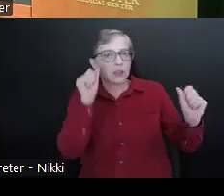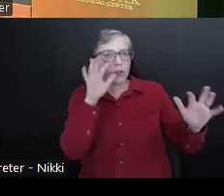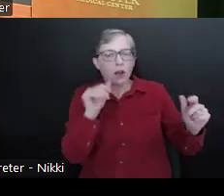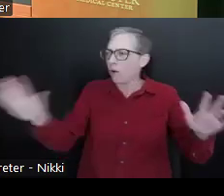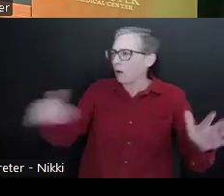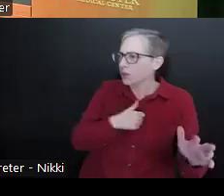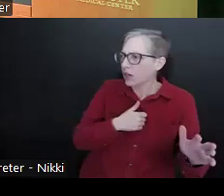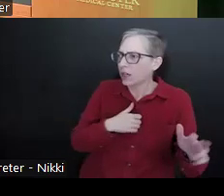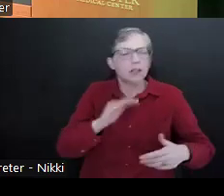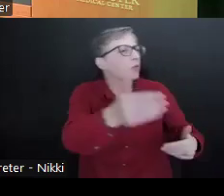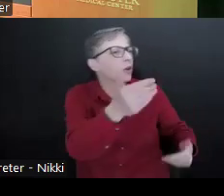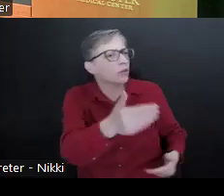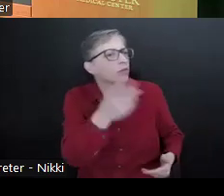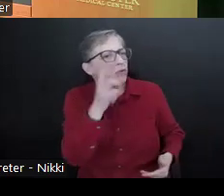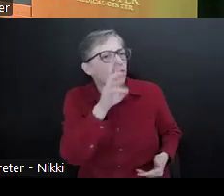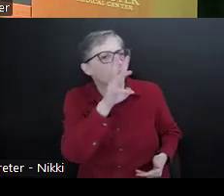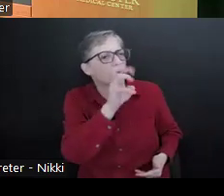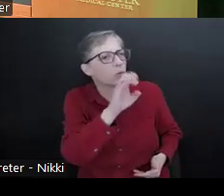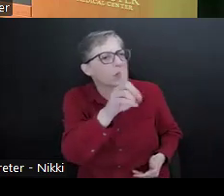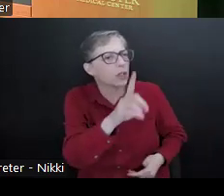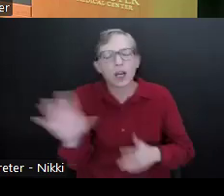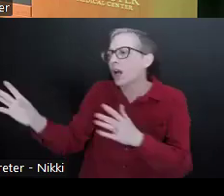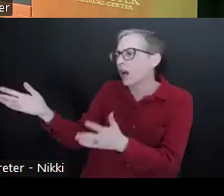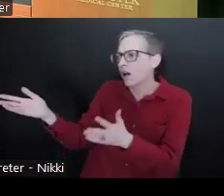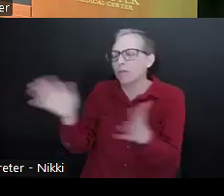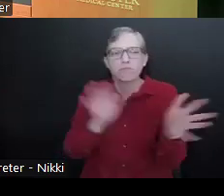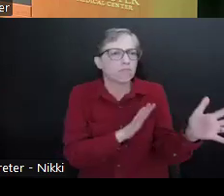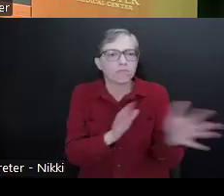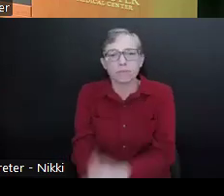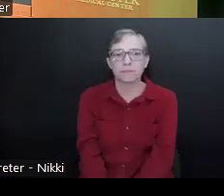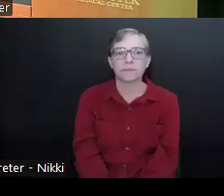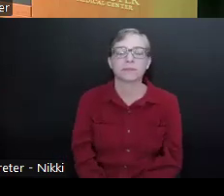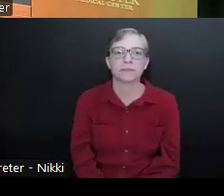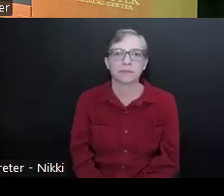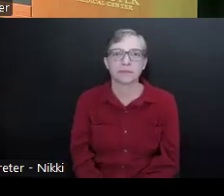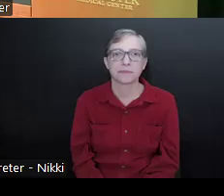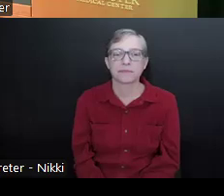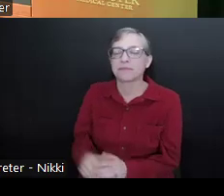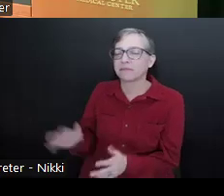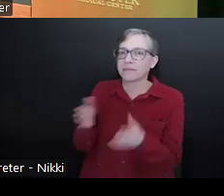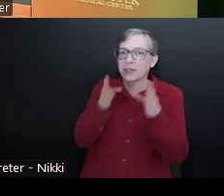ahead Dr wood was incredible thank you i was arguing about which microphone I